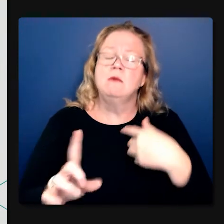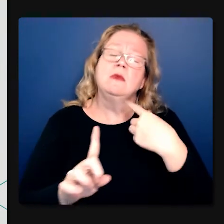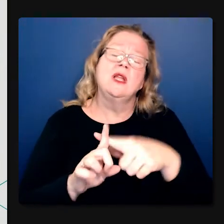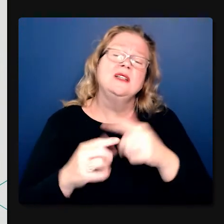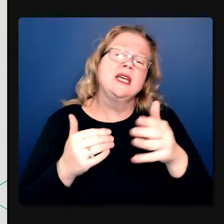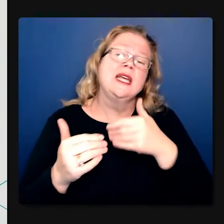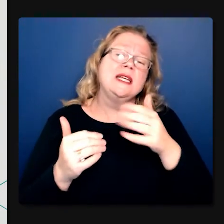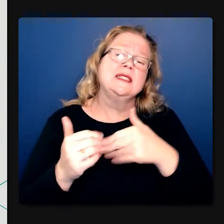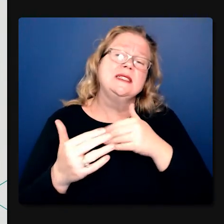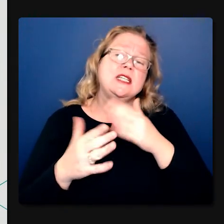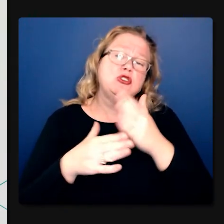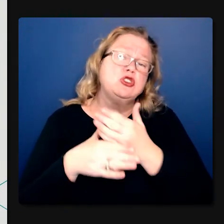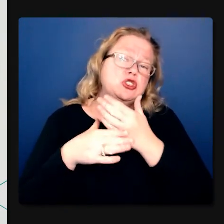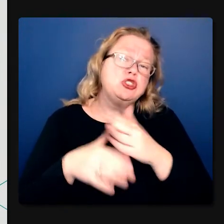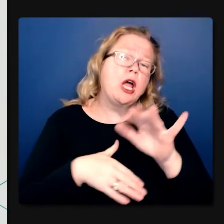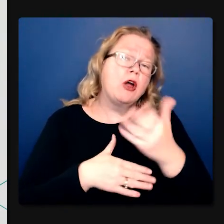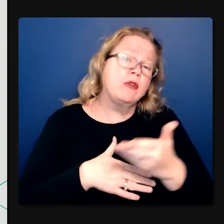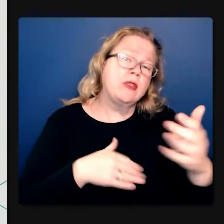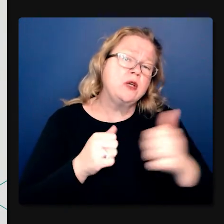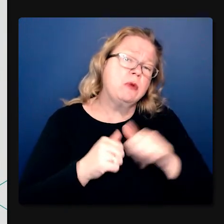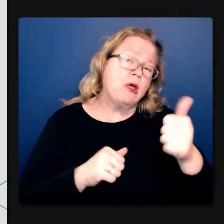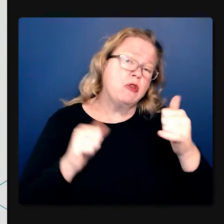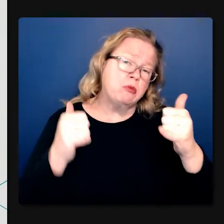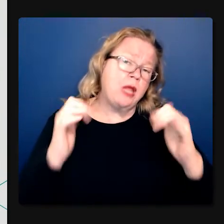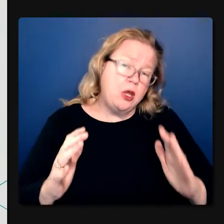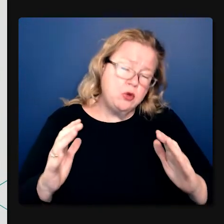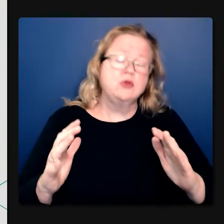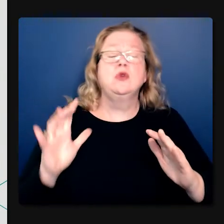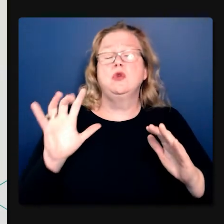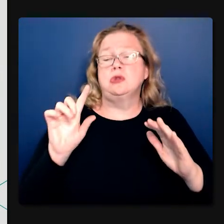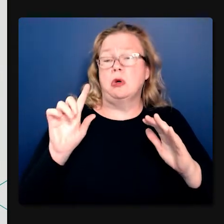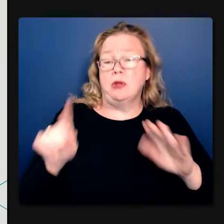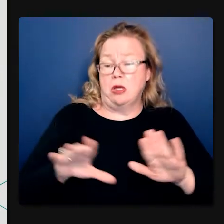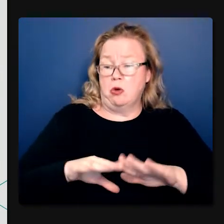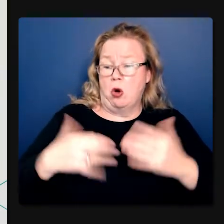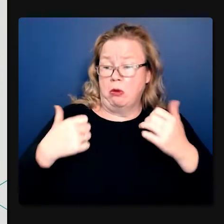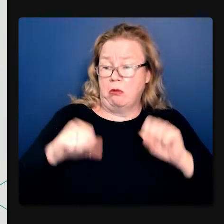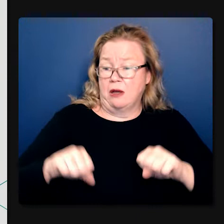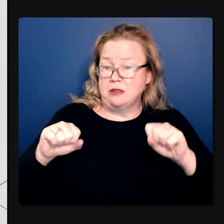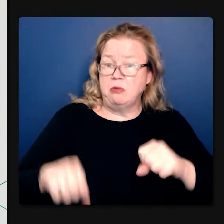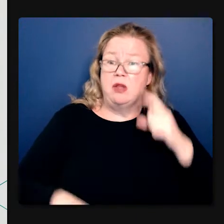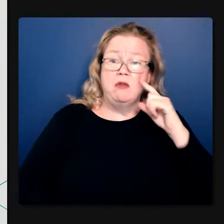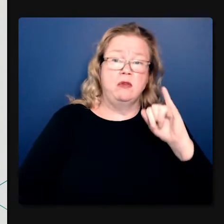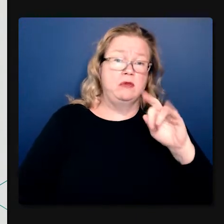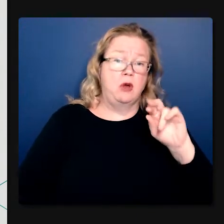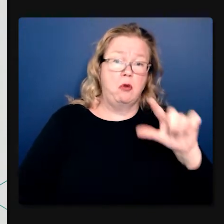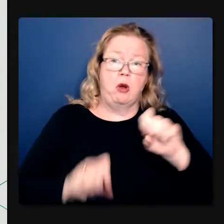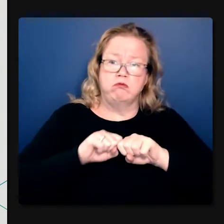It's also easy to share things with other players. This unlocks potential for viral distribution